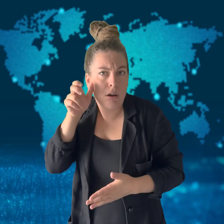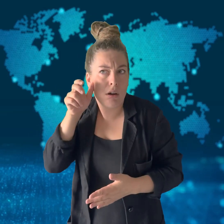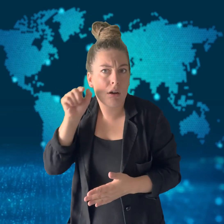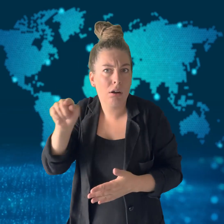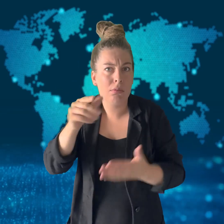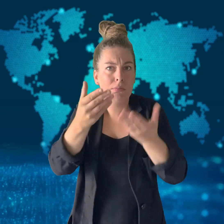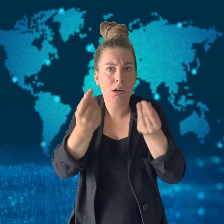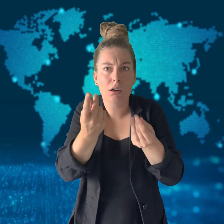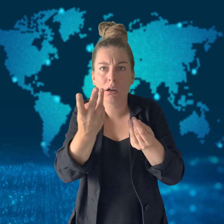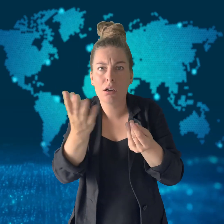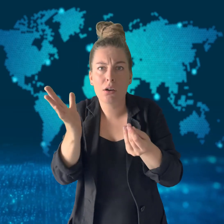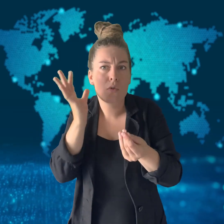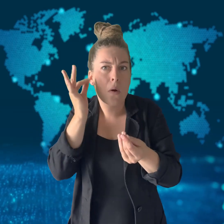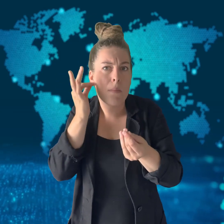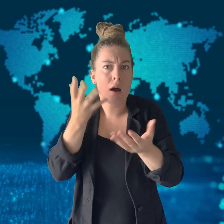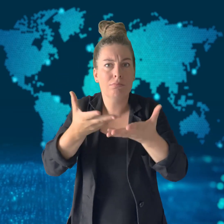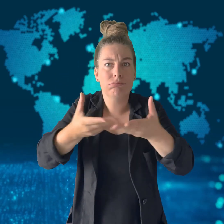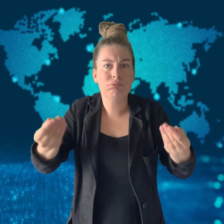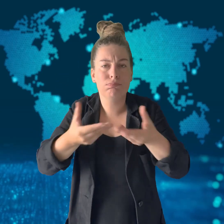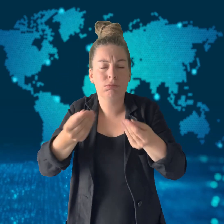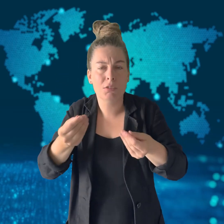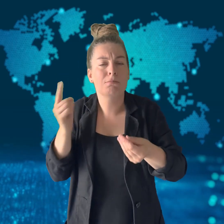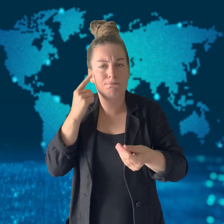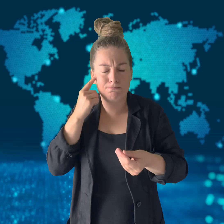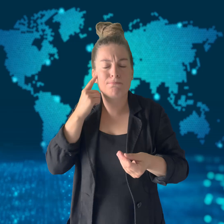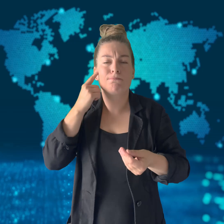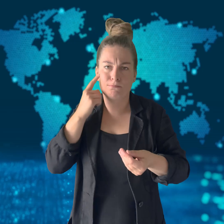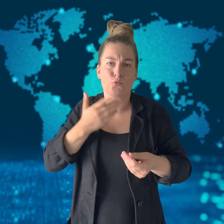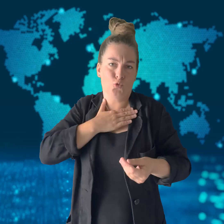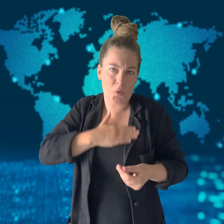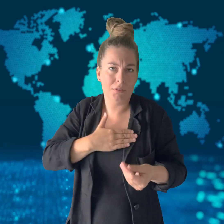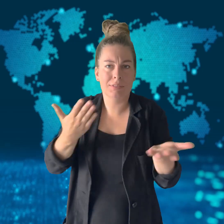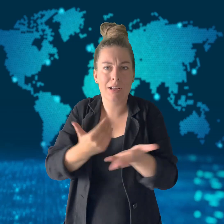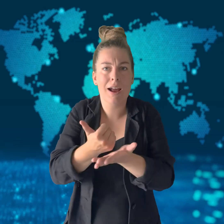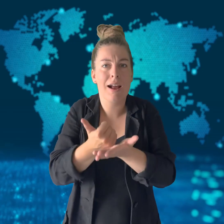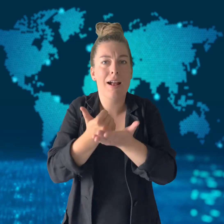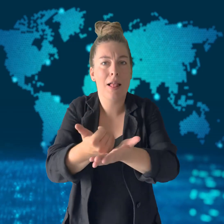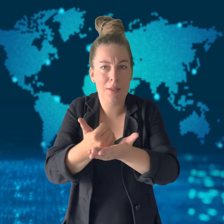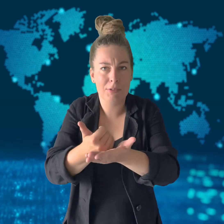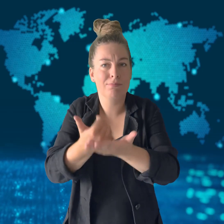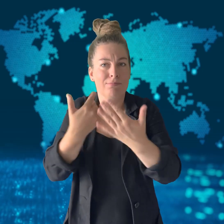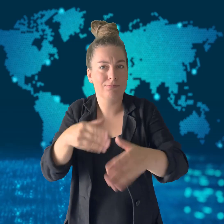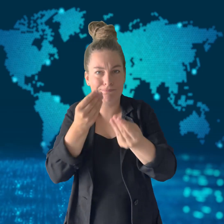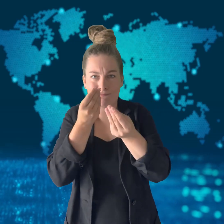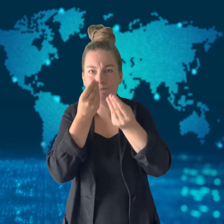When Ana did not receive her payments, she moved out.